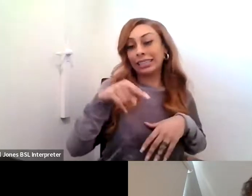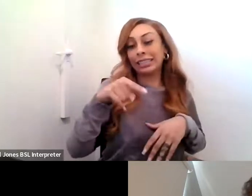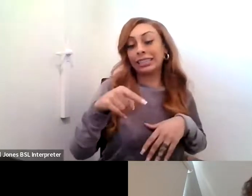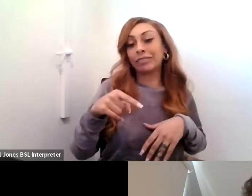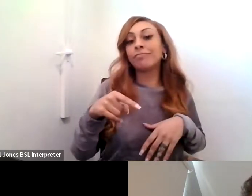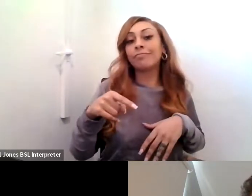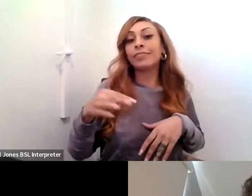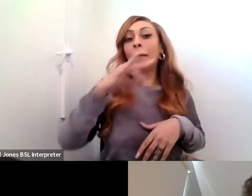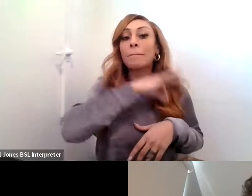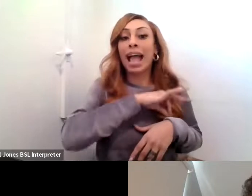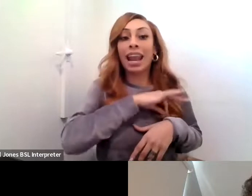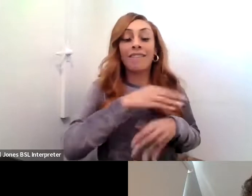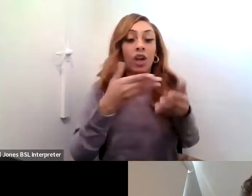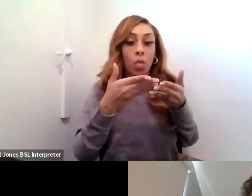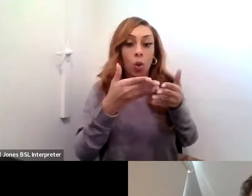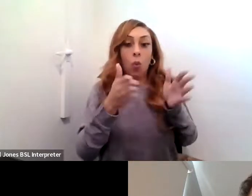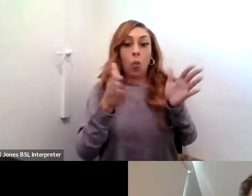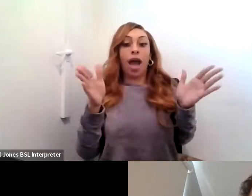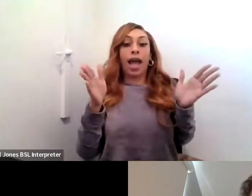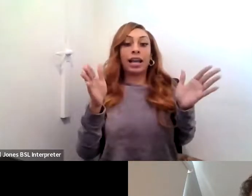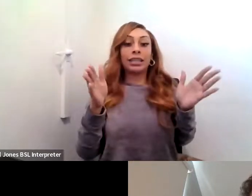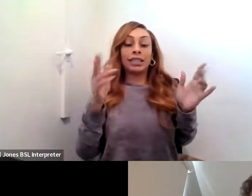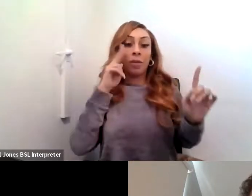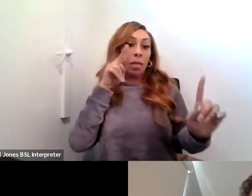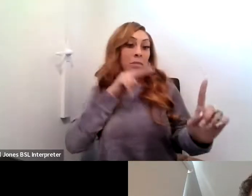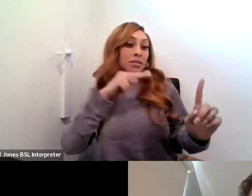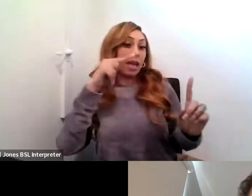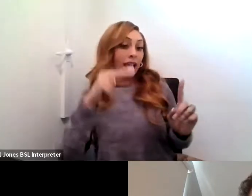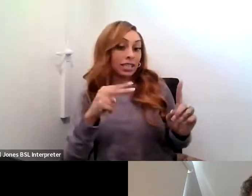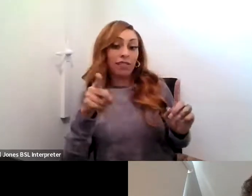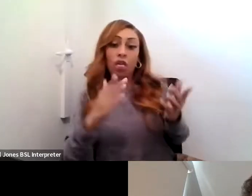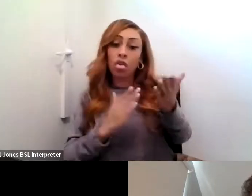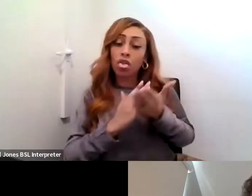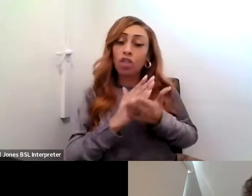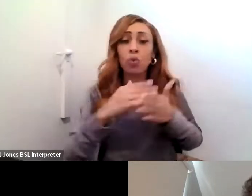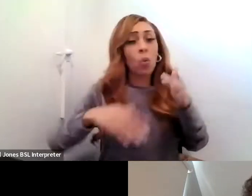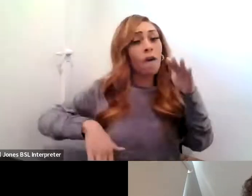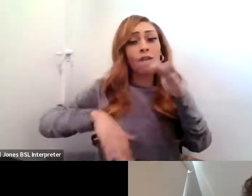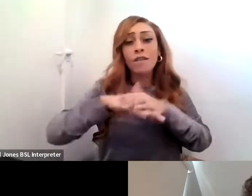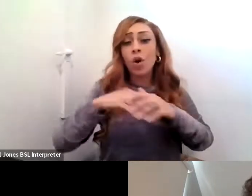from this widening of your perspective. If you have been through the full audience journey